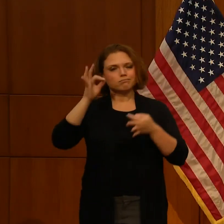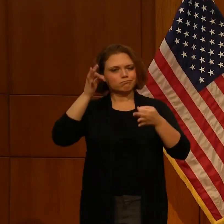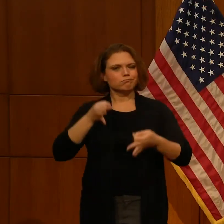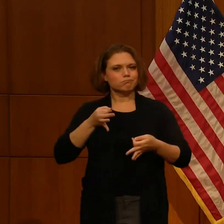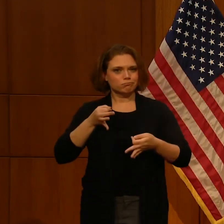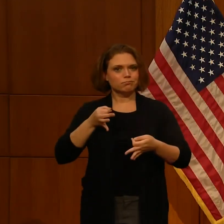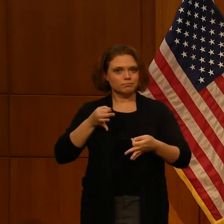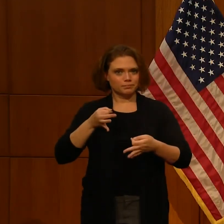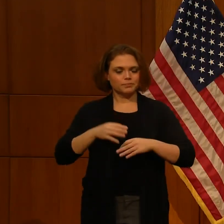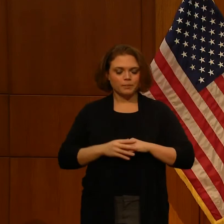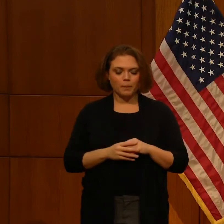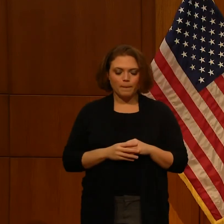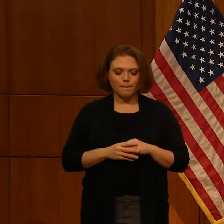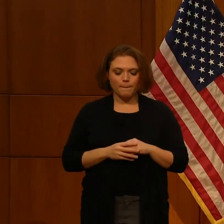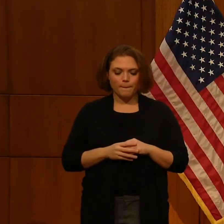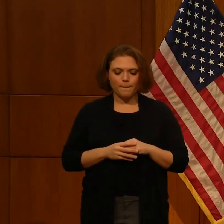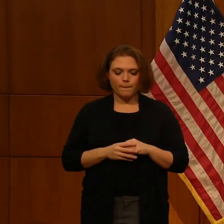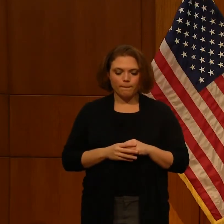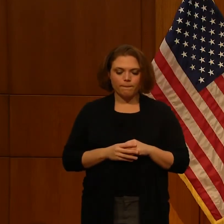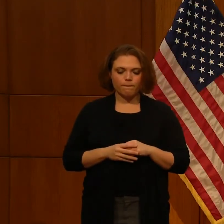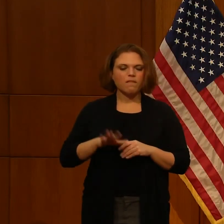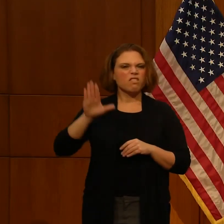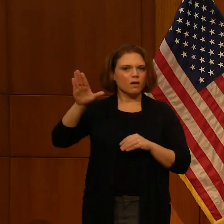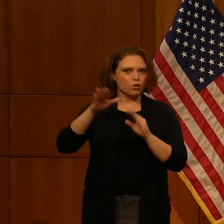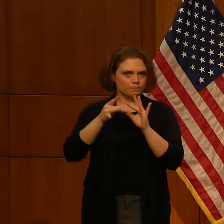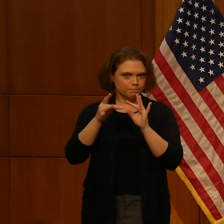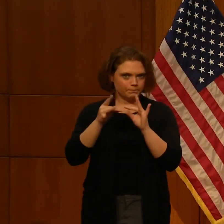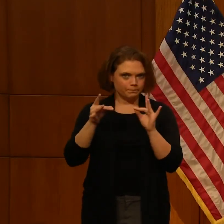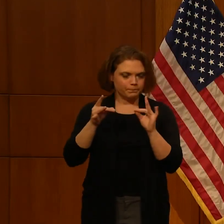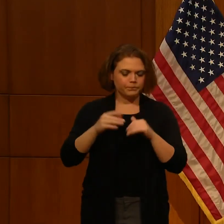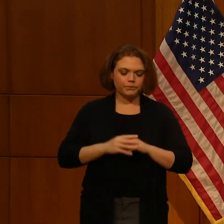ADMINISTRATION AND THE CENTERS FOR DISEASE CONTROL. AND